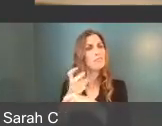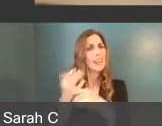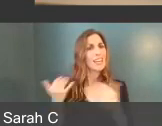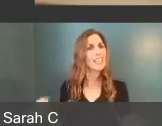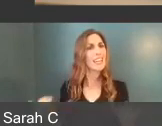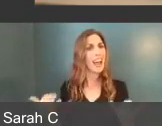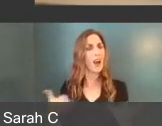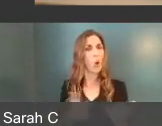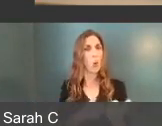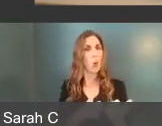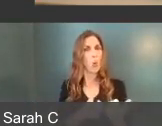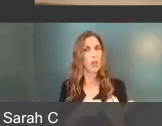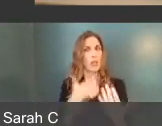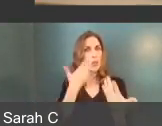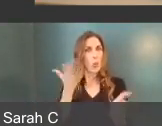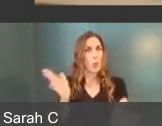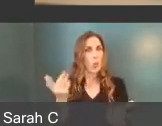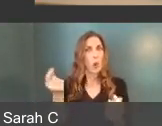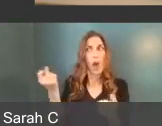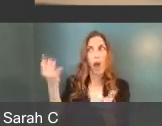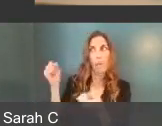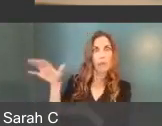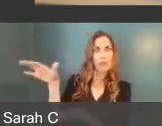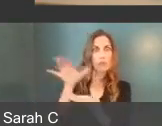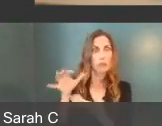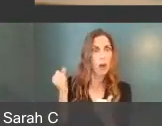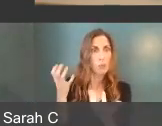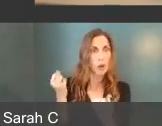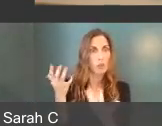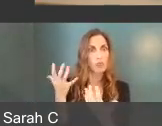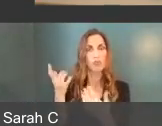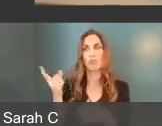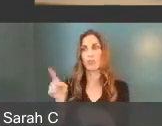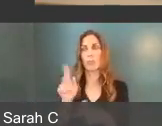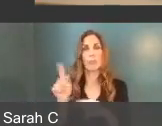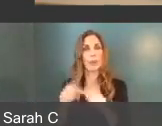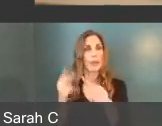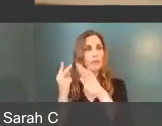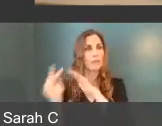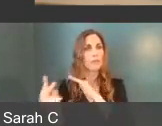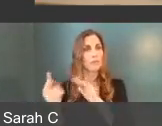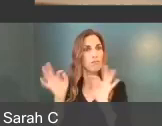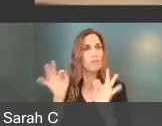we just don't know what's coming and no one is able to tell us with certainty what's coming,